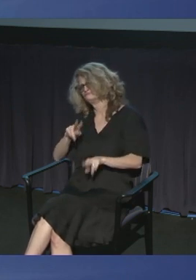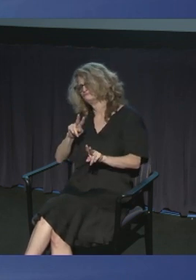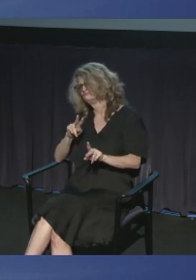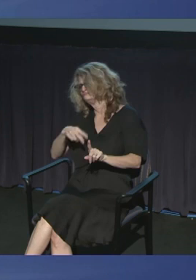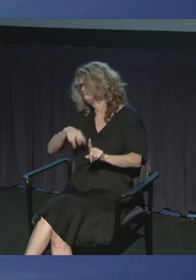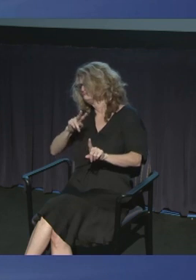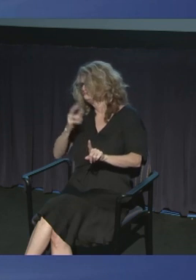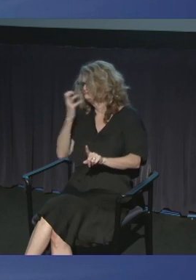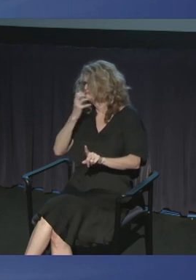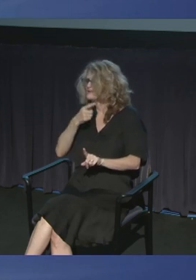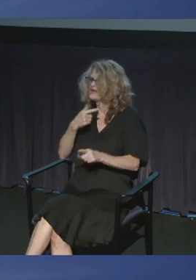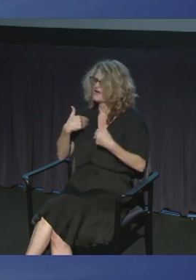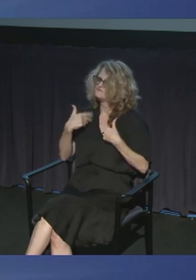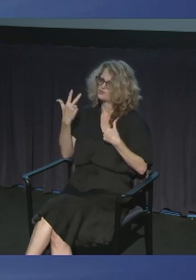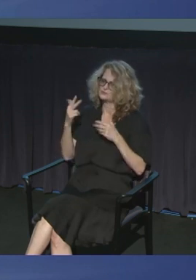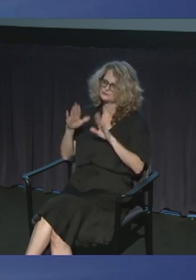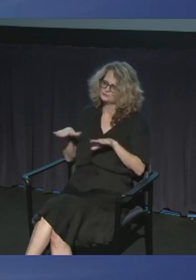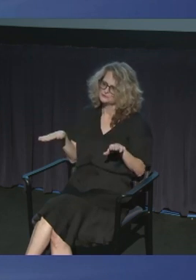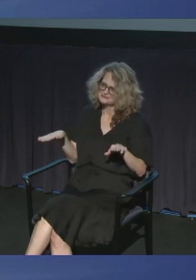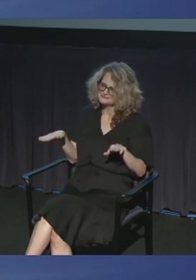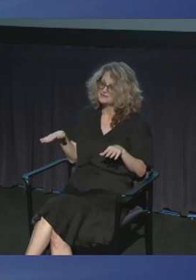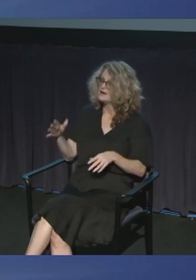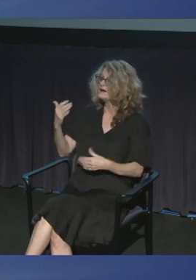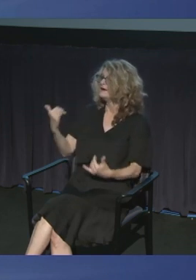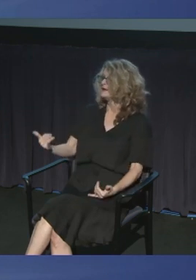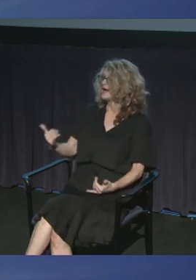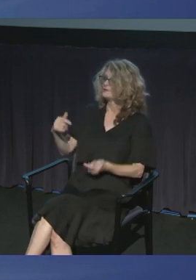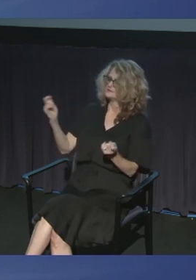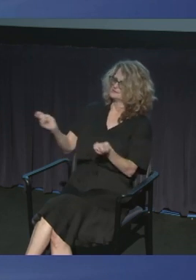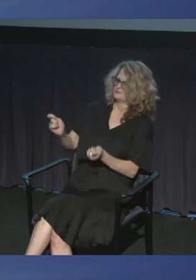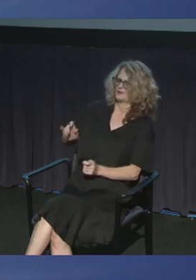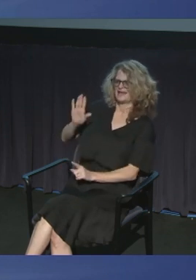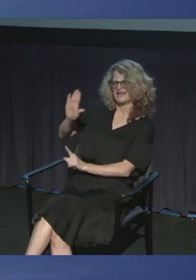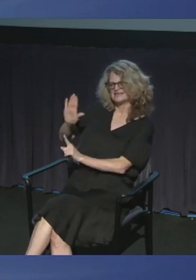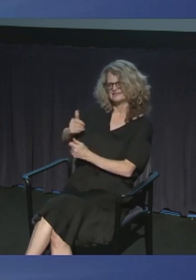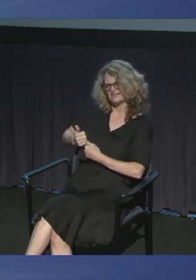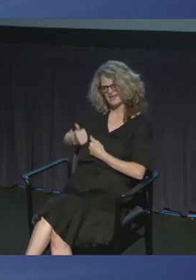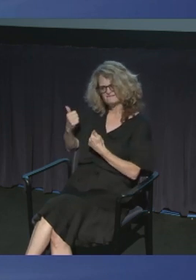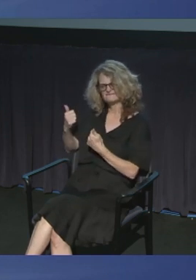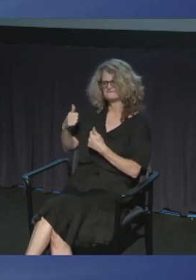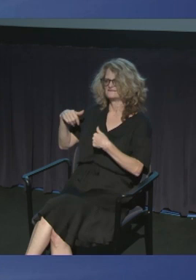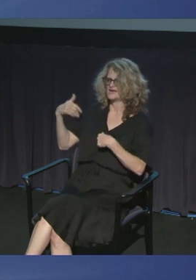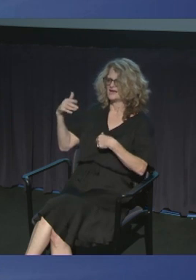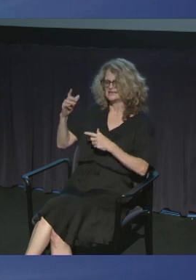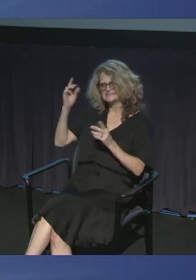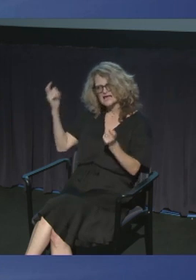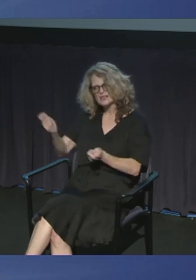THREE CHILDREN. SO TO CELEBRATE HIS LIFE, AND ALSO TO CELEBRATE DIVERSITY IN GENERAL.